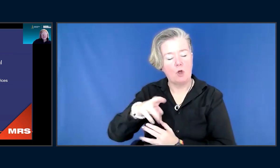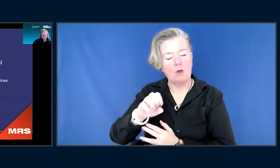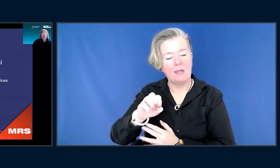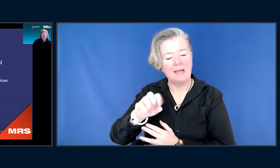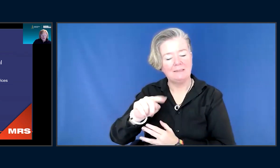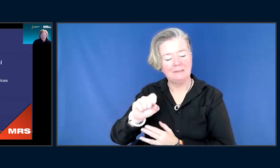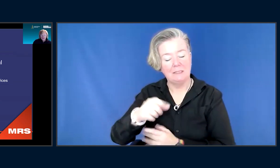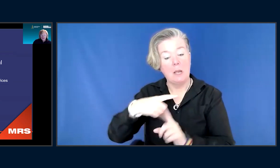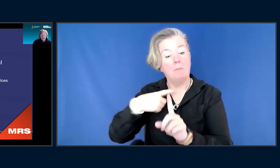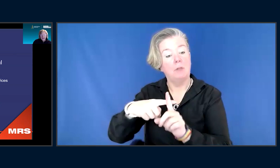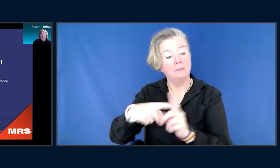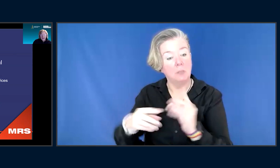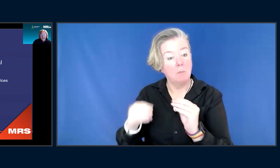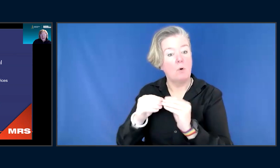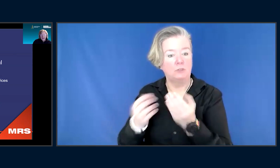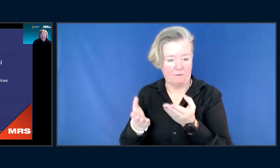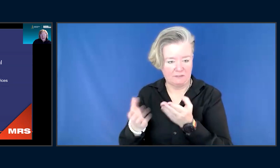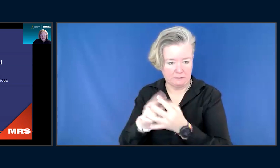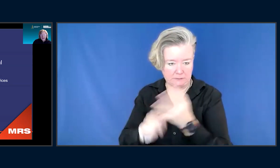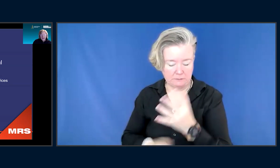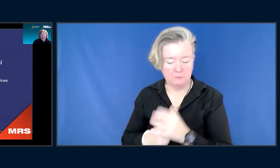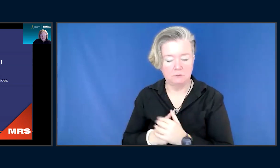through Pre-ETS, plus additional services.